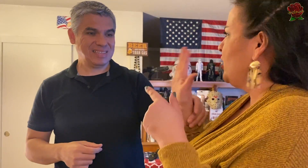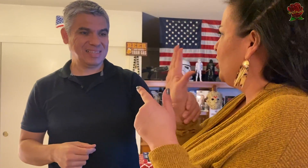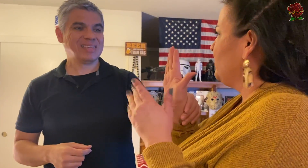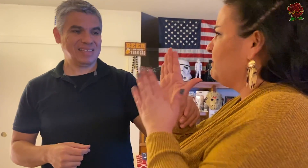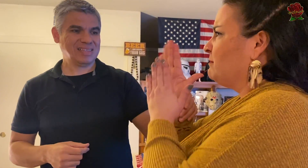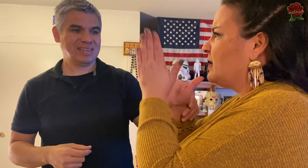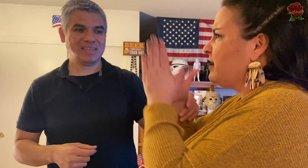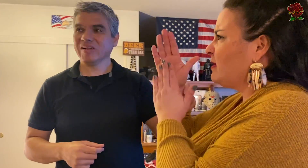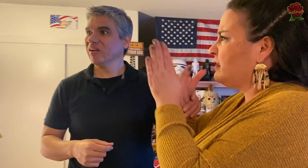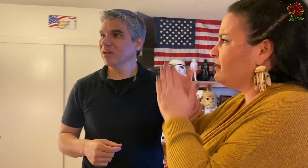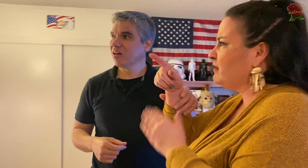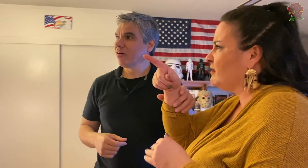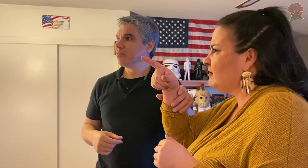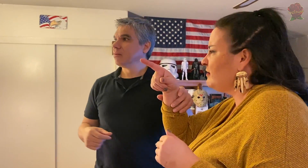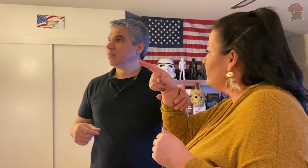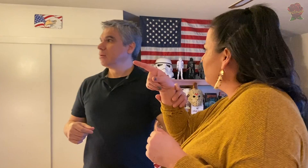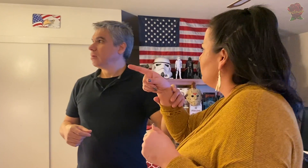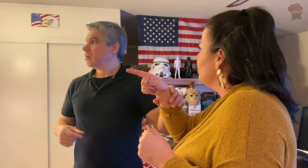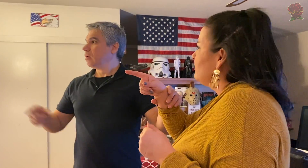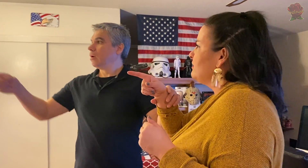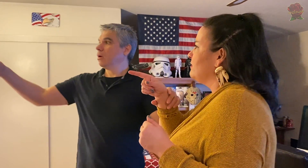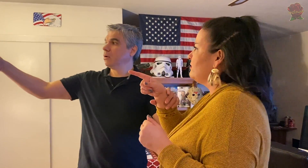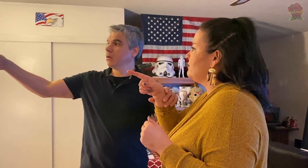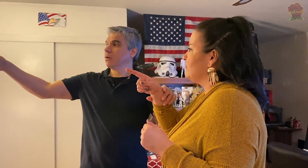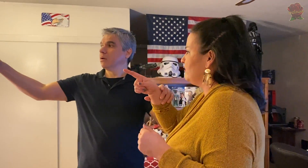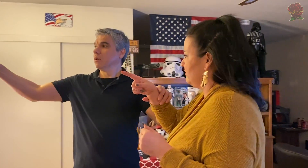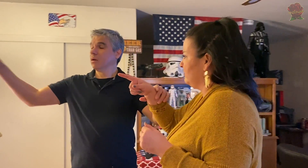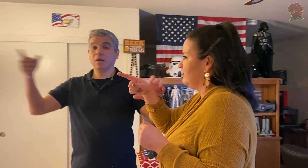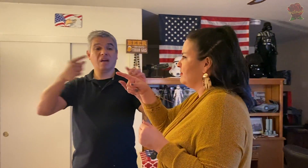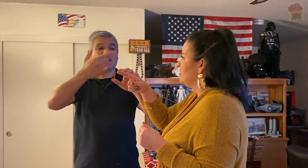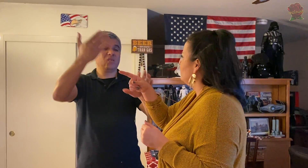Explain to me about your painting over there.